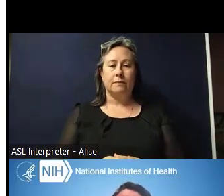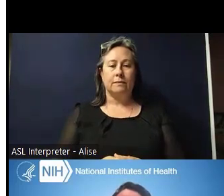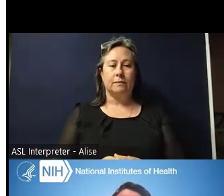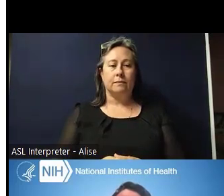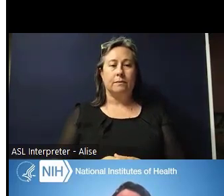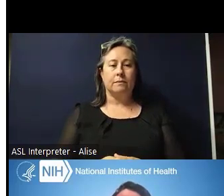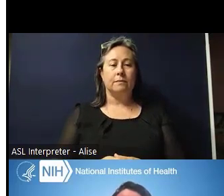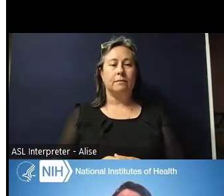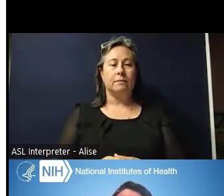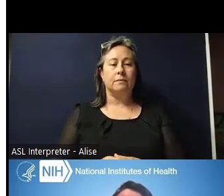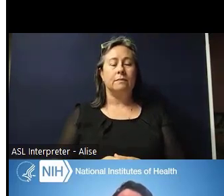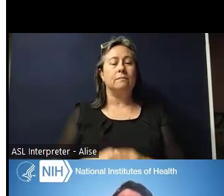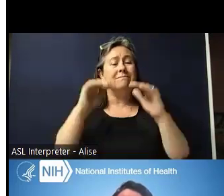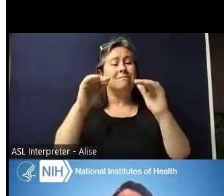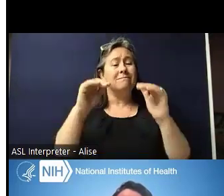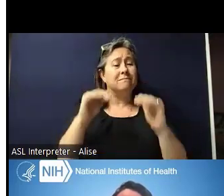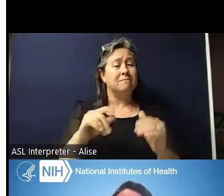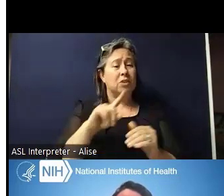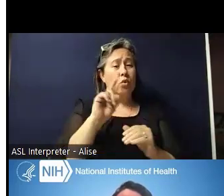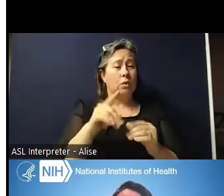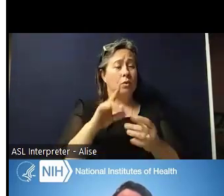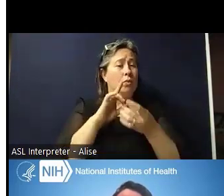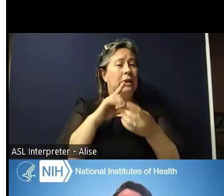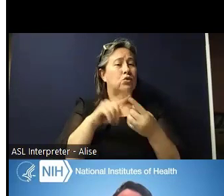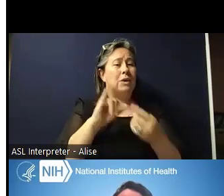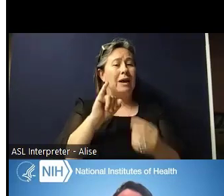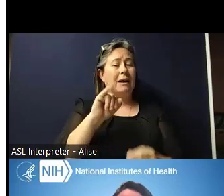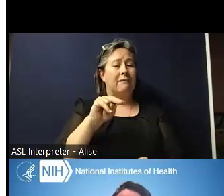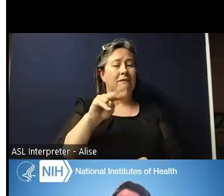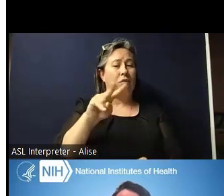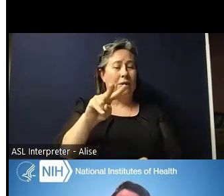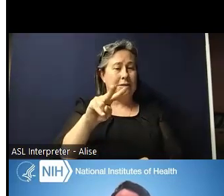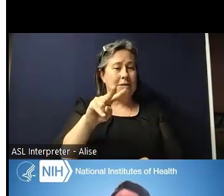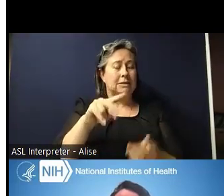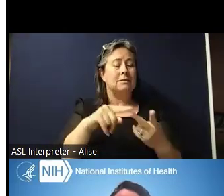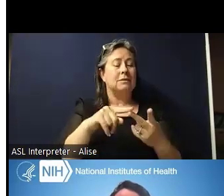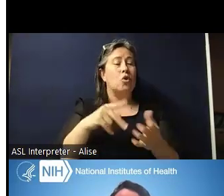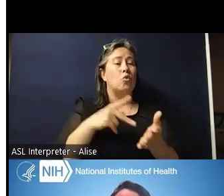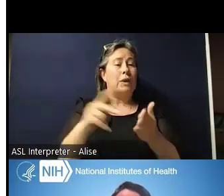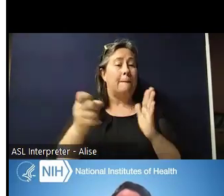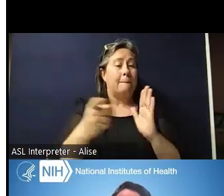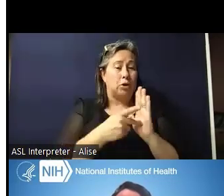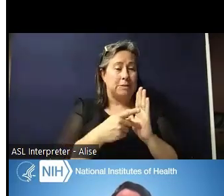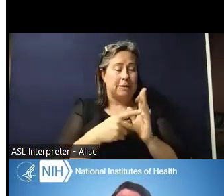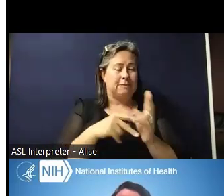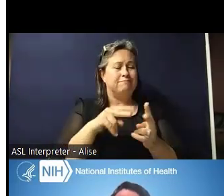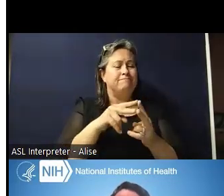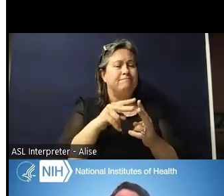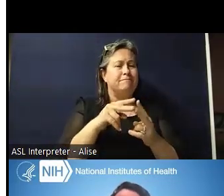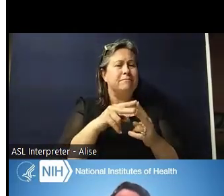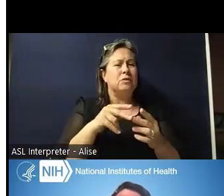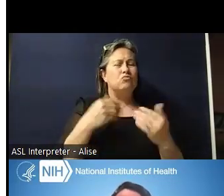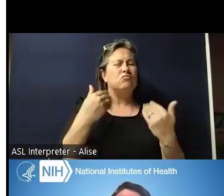So the next question relates to invoicing and reimbursement, so I'll give you all a moment to read this one and identify